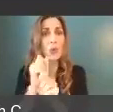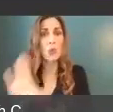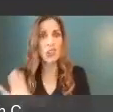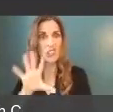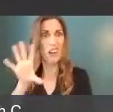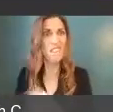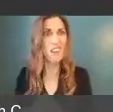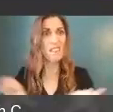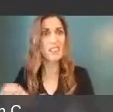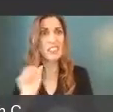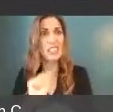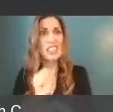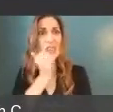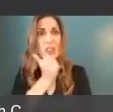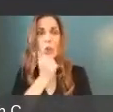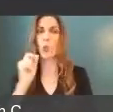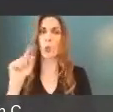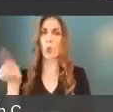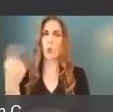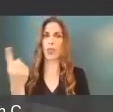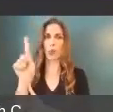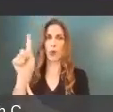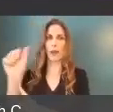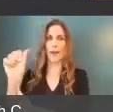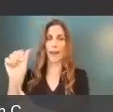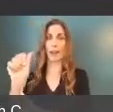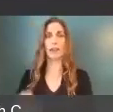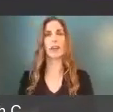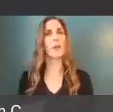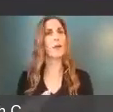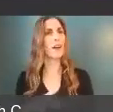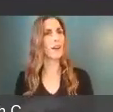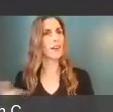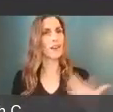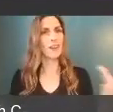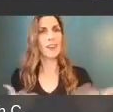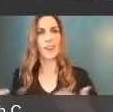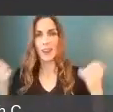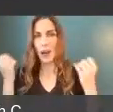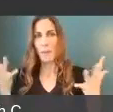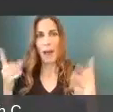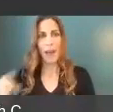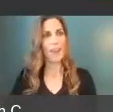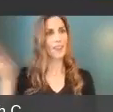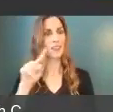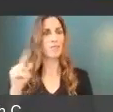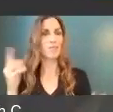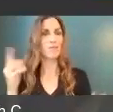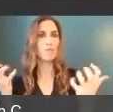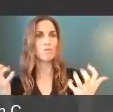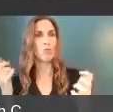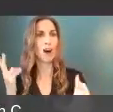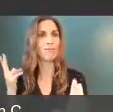encouraged by the enthusiasm that so many people have to be vaccinated, and as I continue to ask you